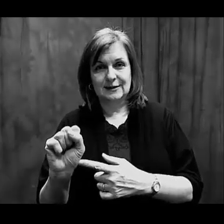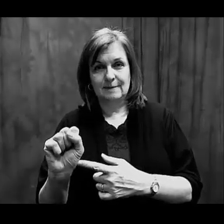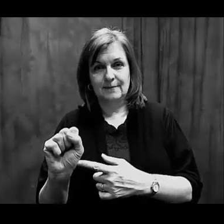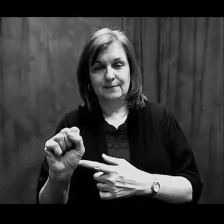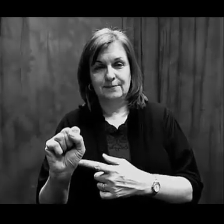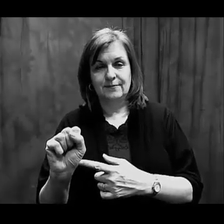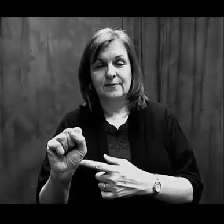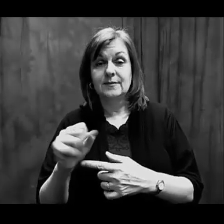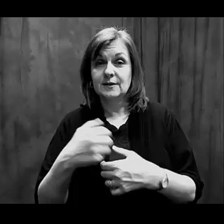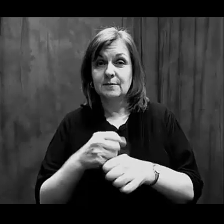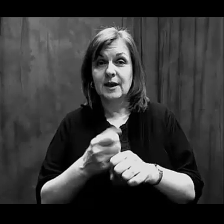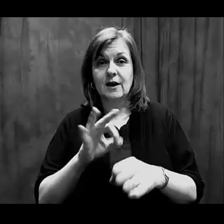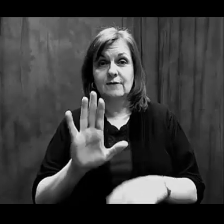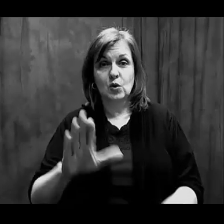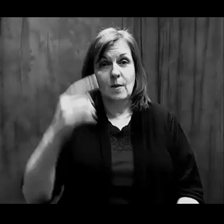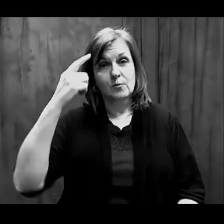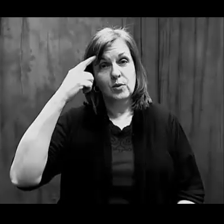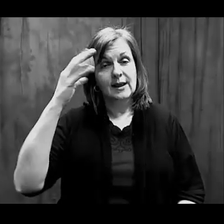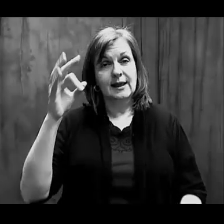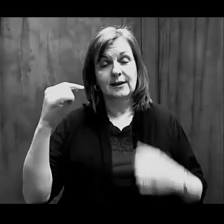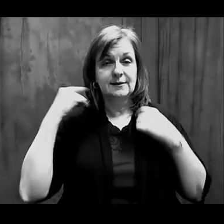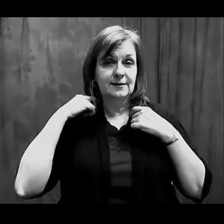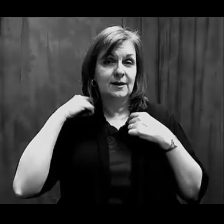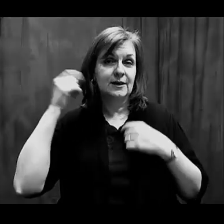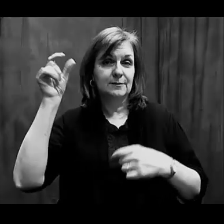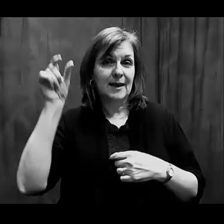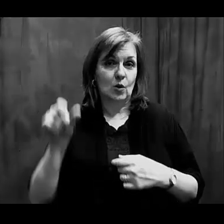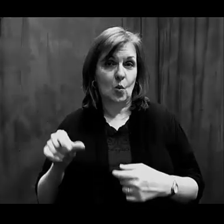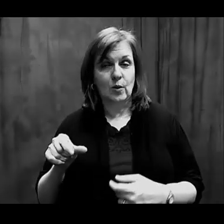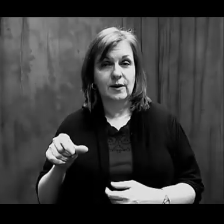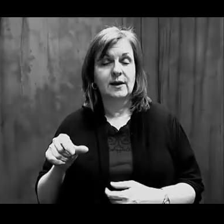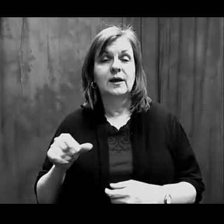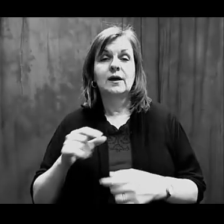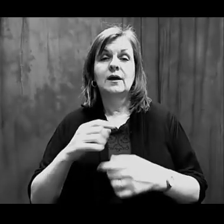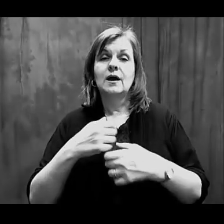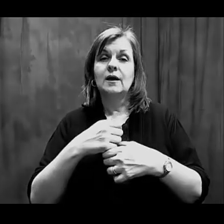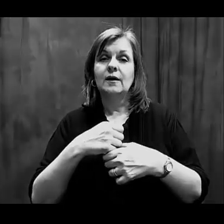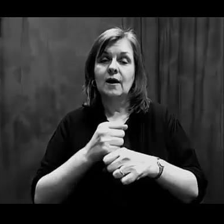the central nervous system composed of your brain and spinal cord